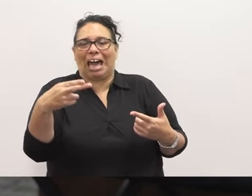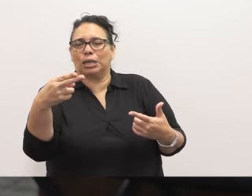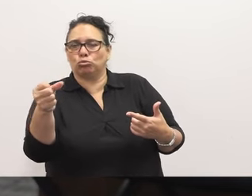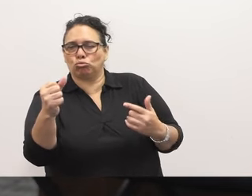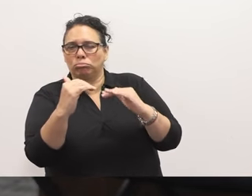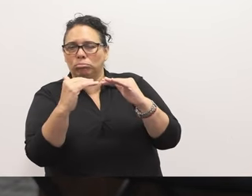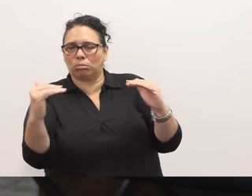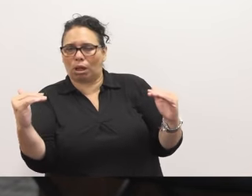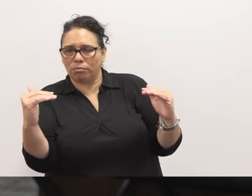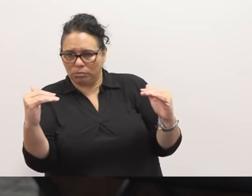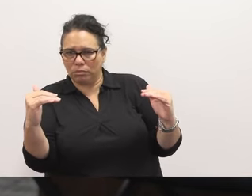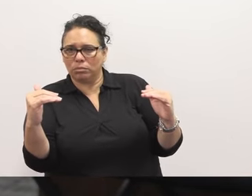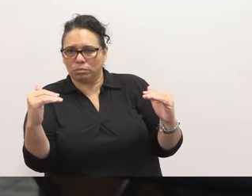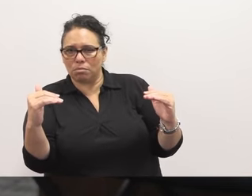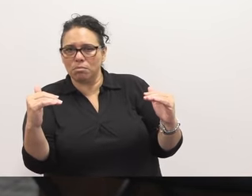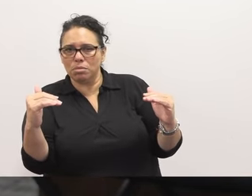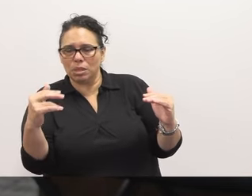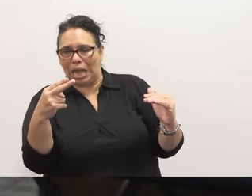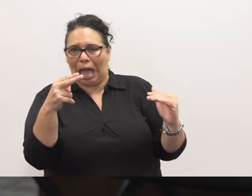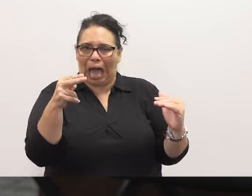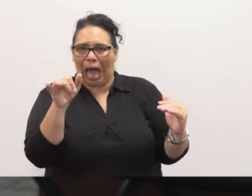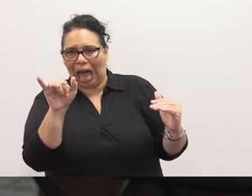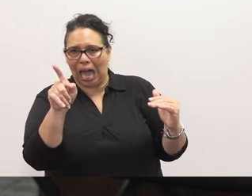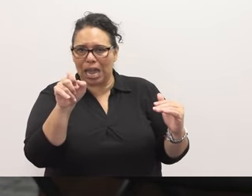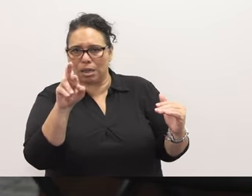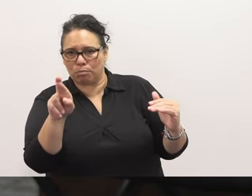there were hyper-engaged staff members